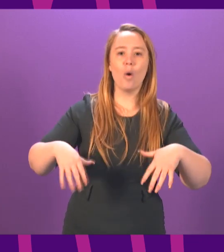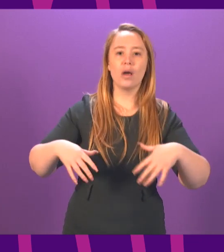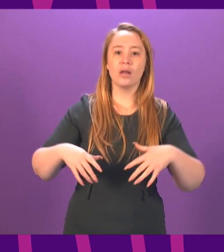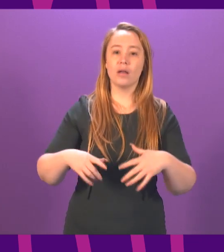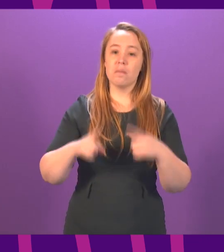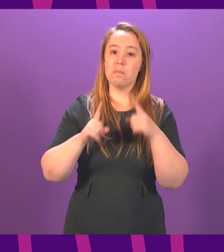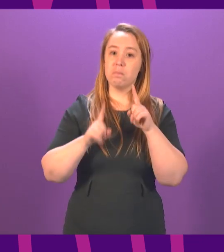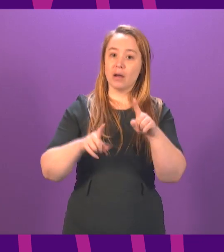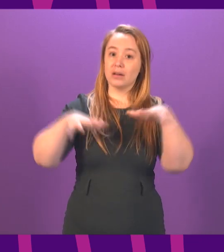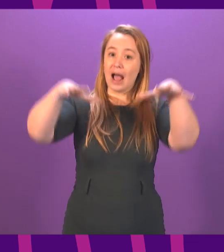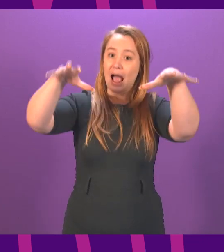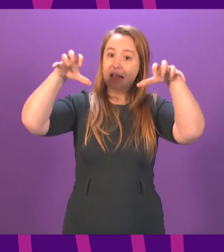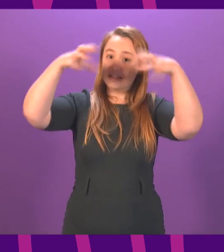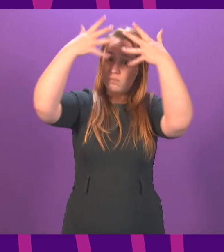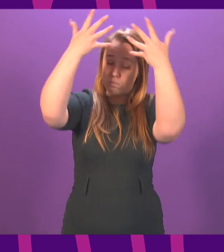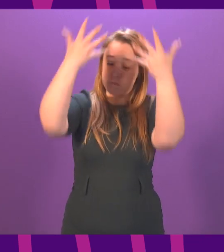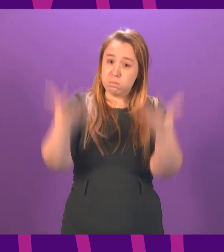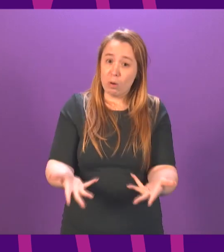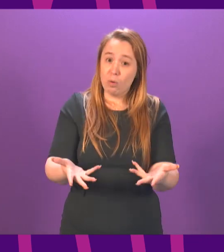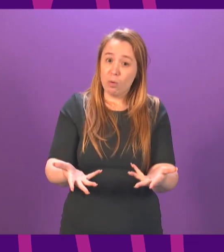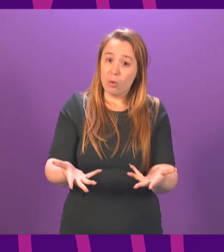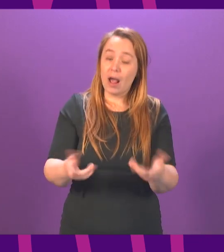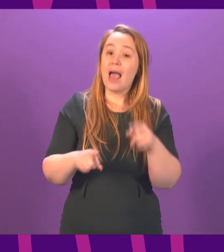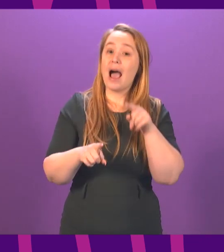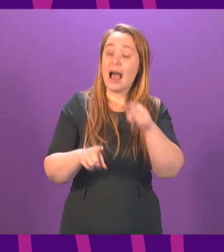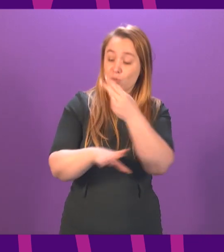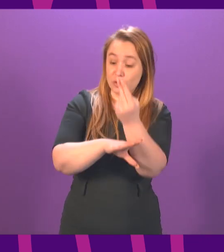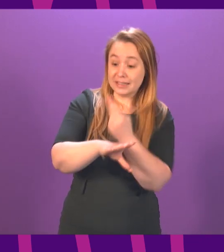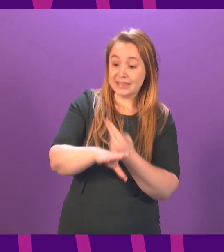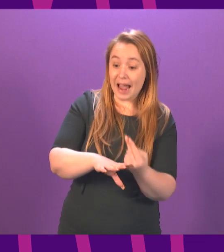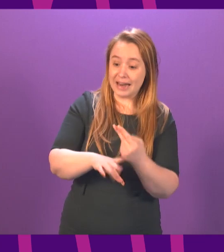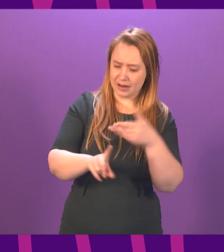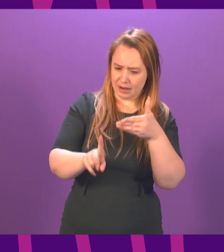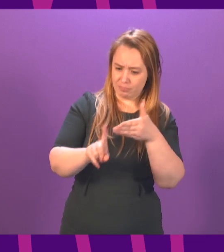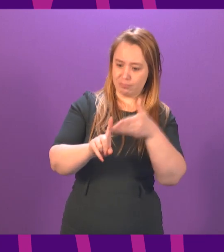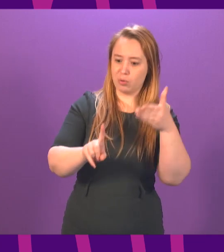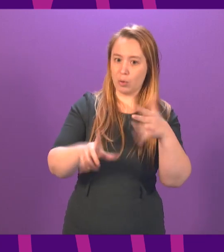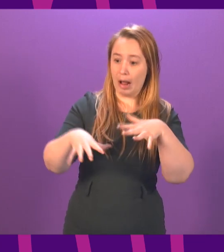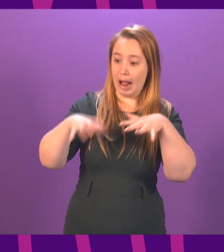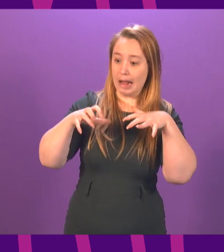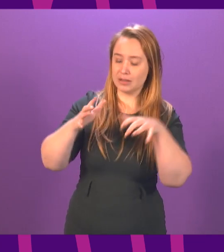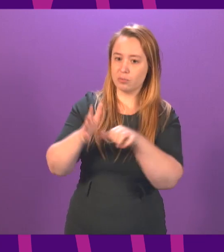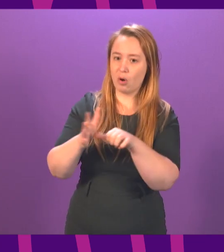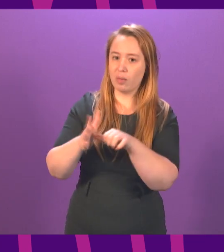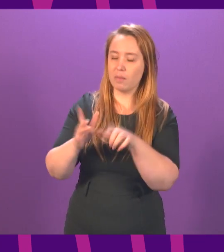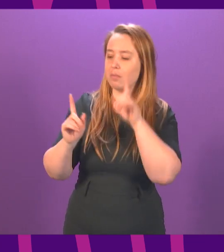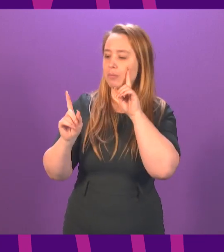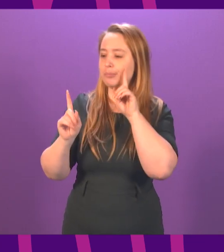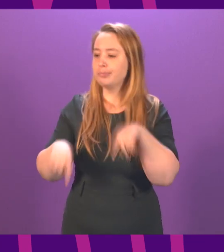ice were highlighted at the design stage. What urgent action will the Scottish Government take